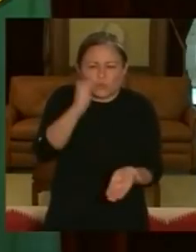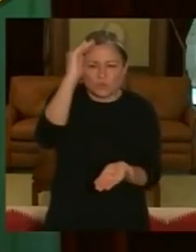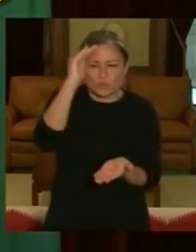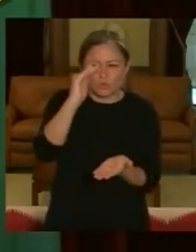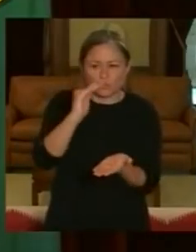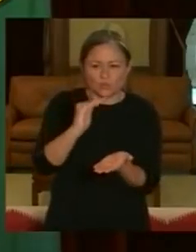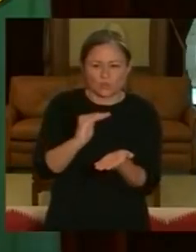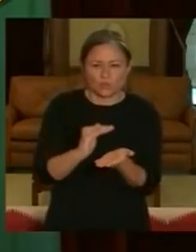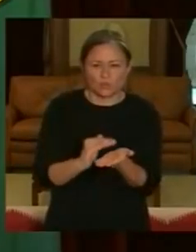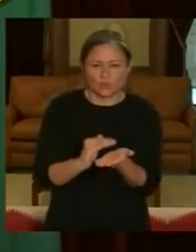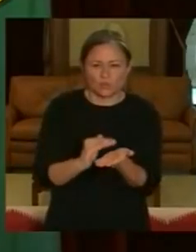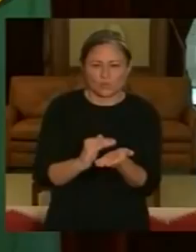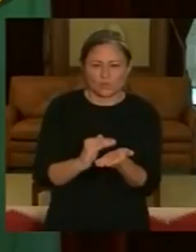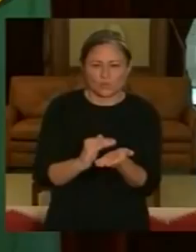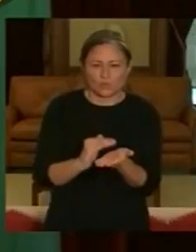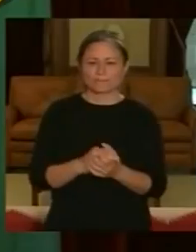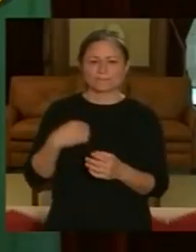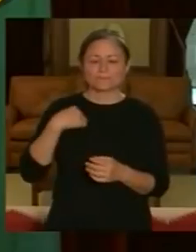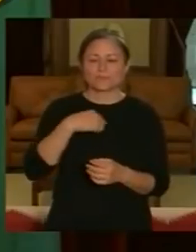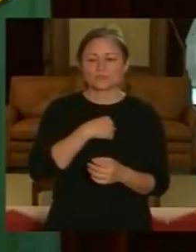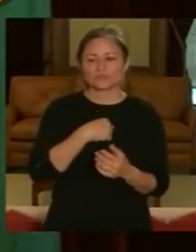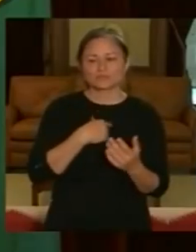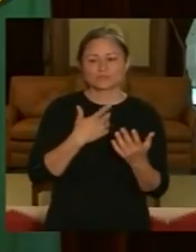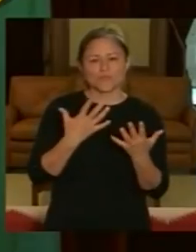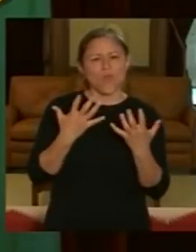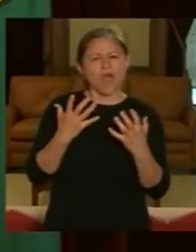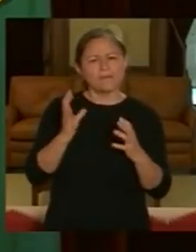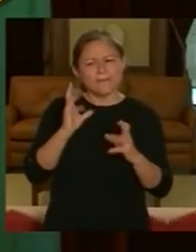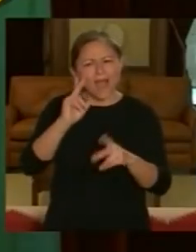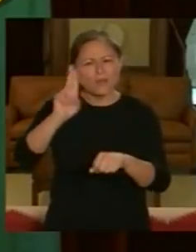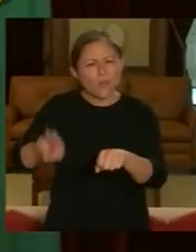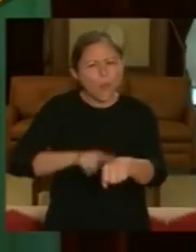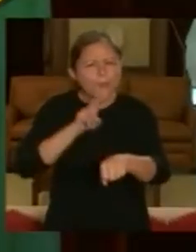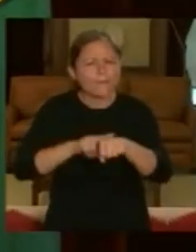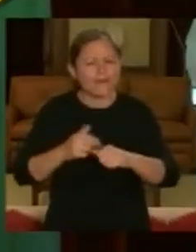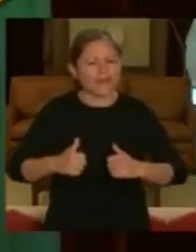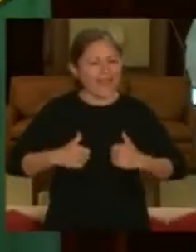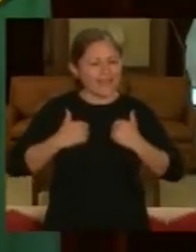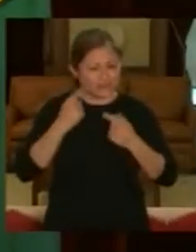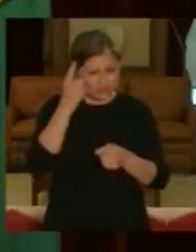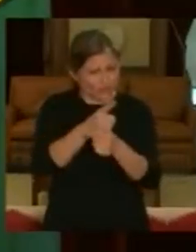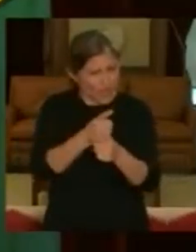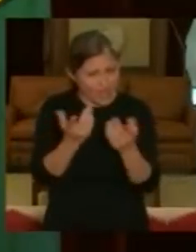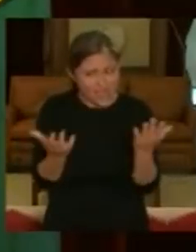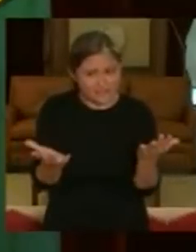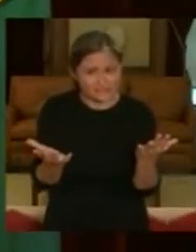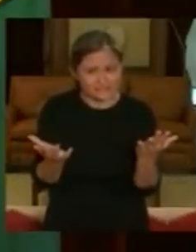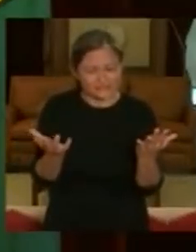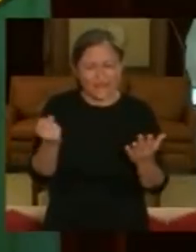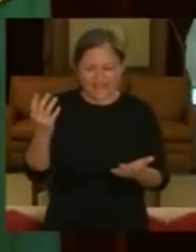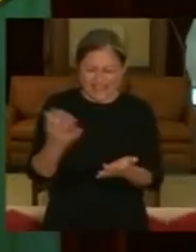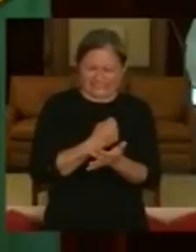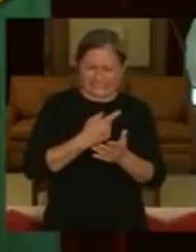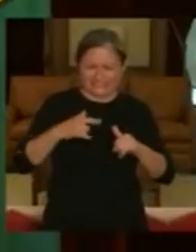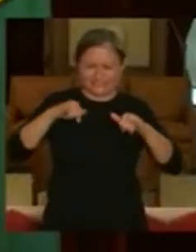FEELING AS WE TRY TO SLOW AND TURN BACK THIS PANDEMIC, BUT WE NEED TO THINK ABOUT IT IN THESE